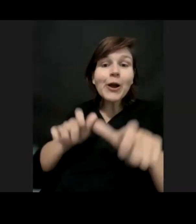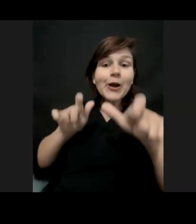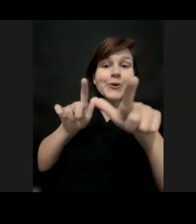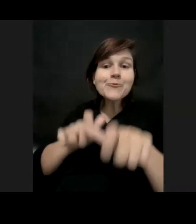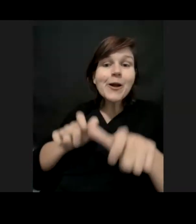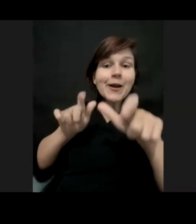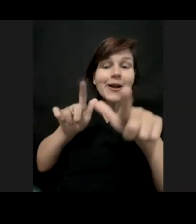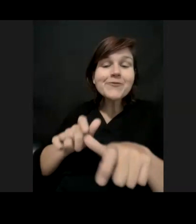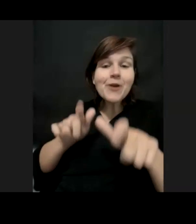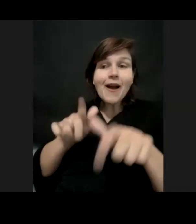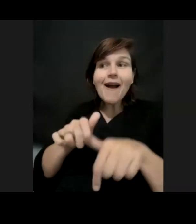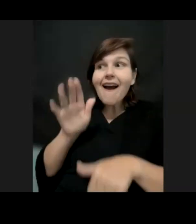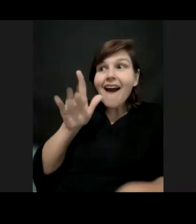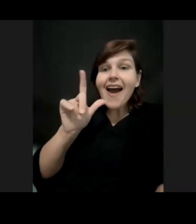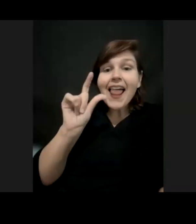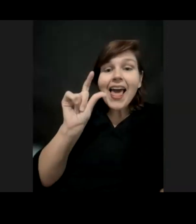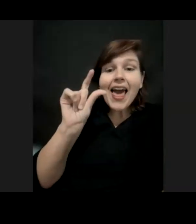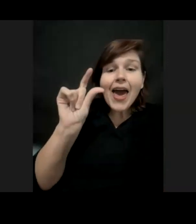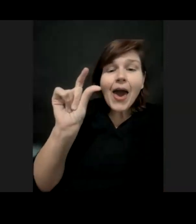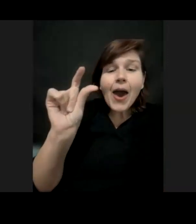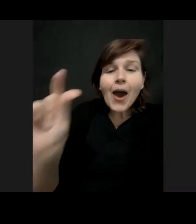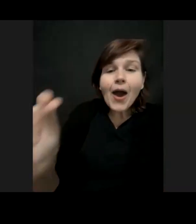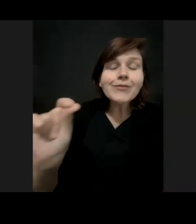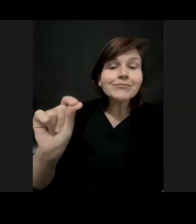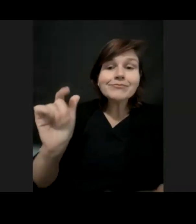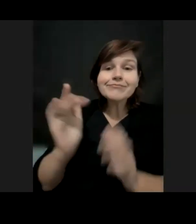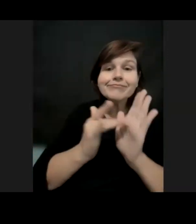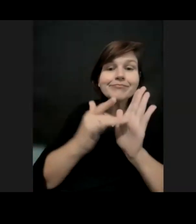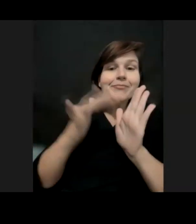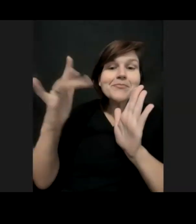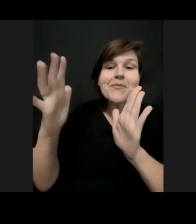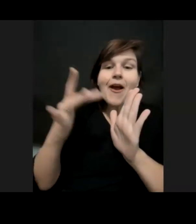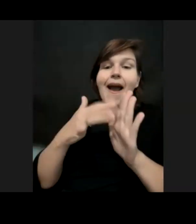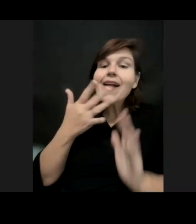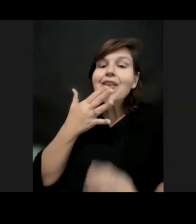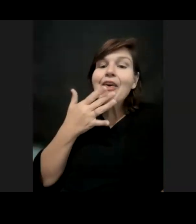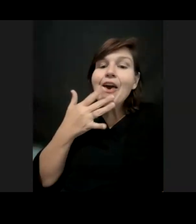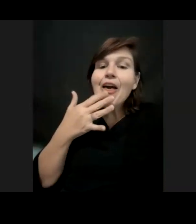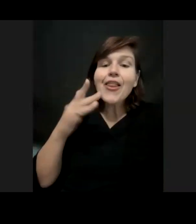Off he went, wearing his bright-colored... socks!